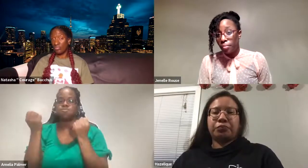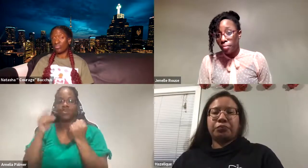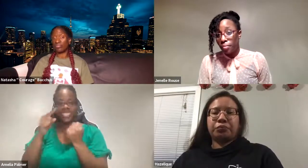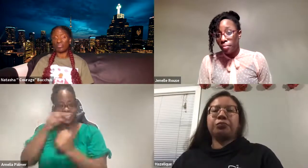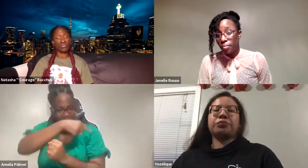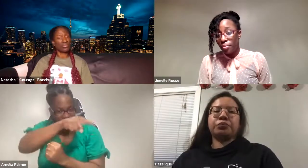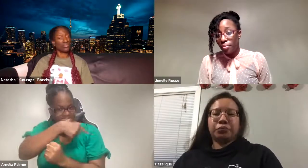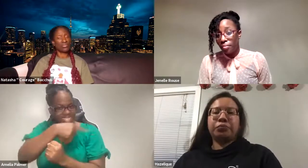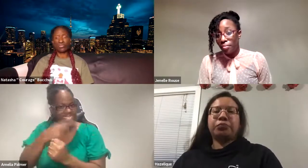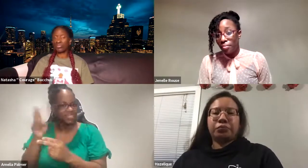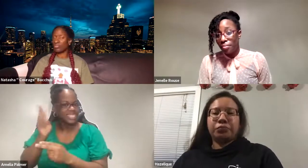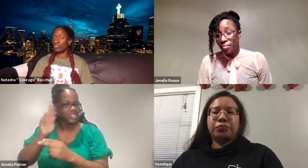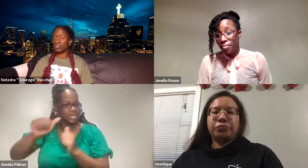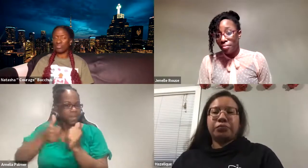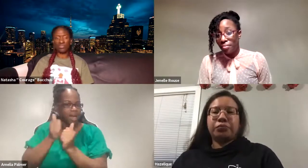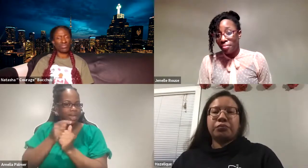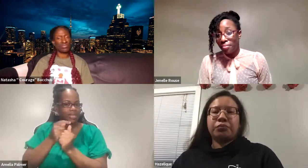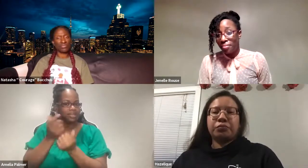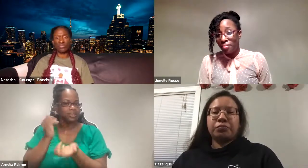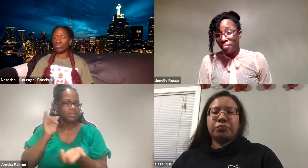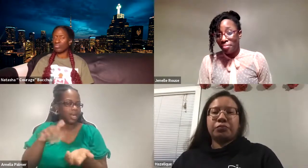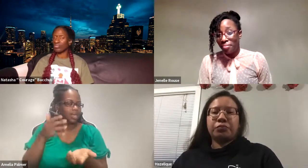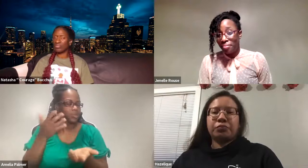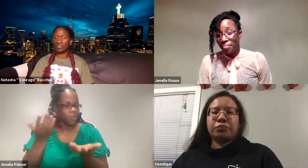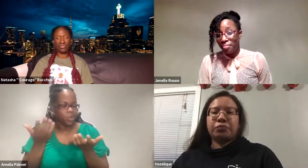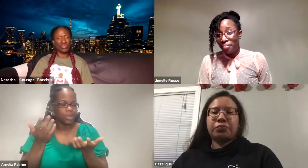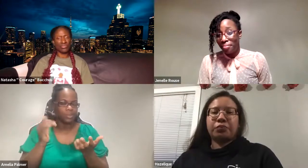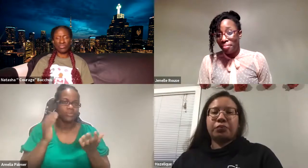sign language and asl have also influenced each other and so there's a history behind how